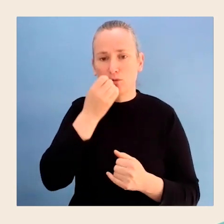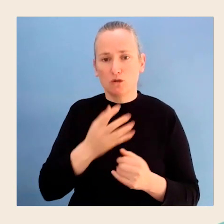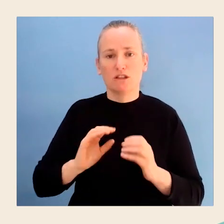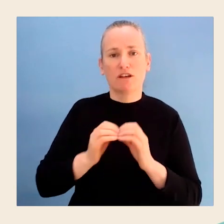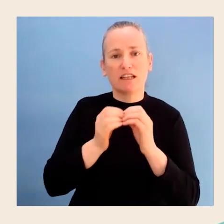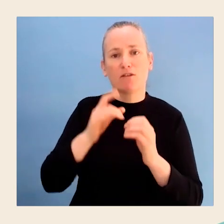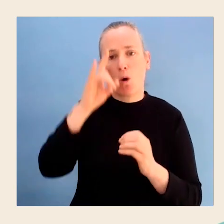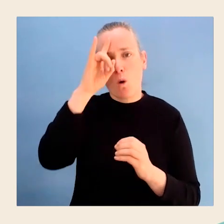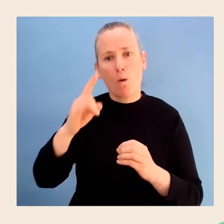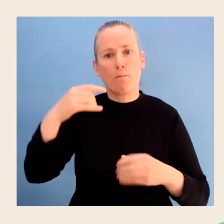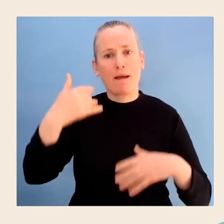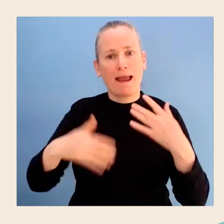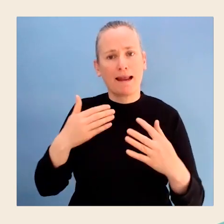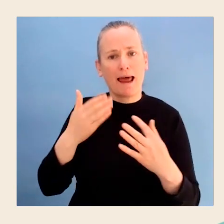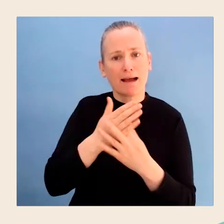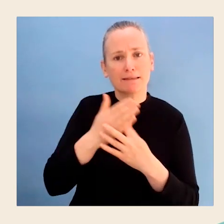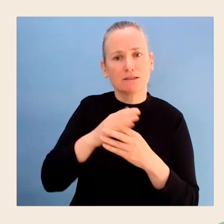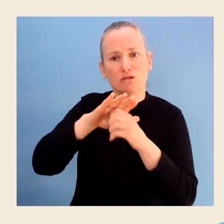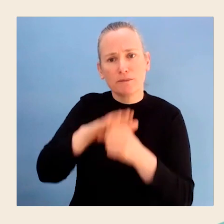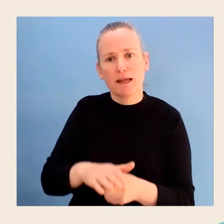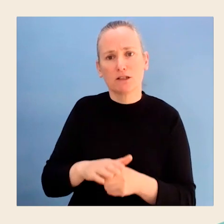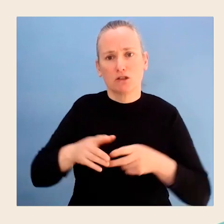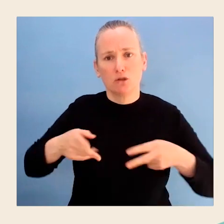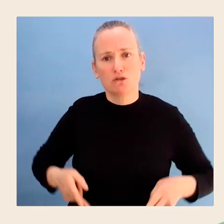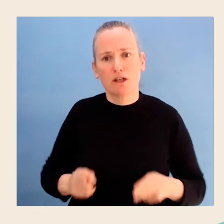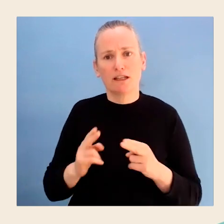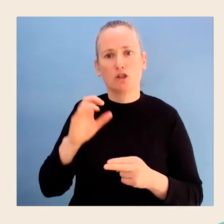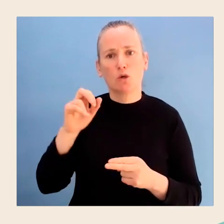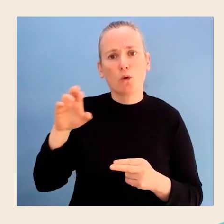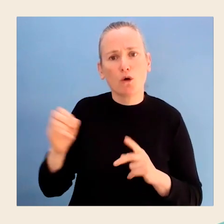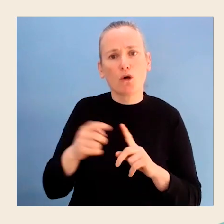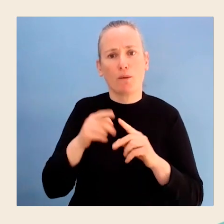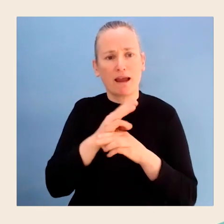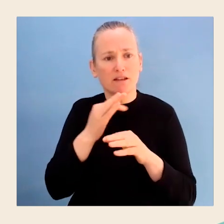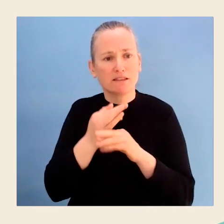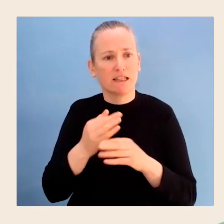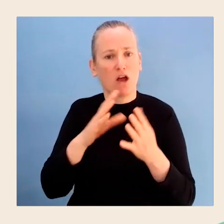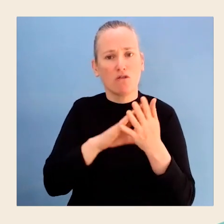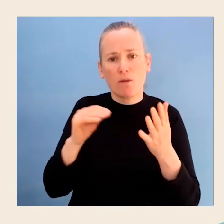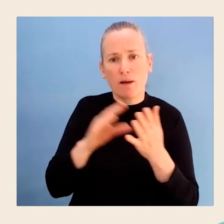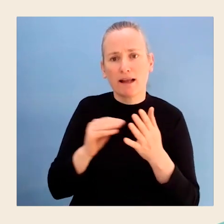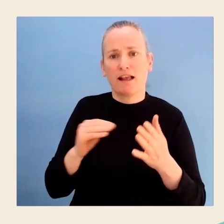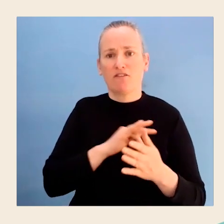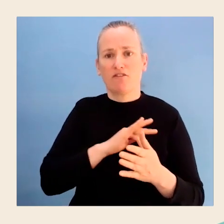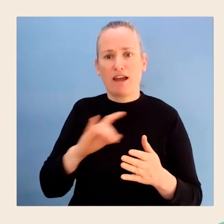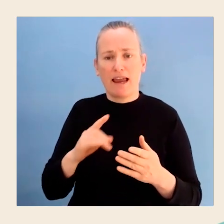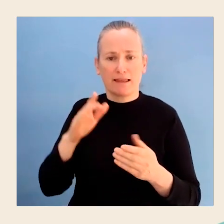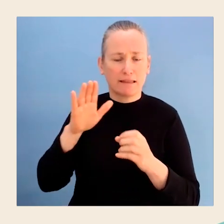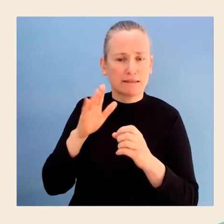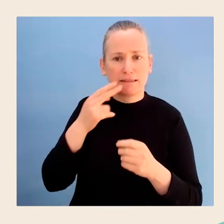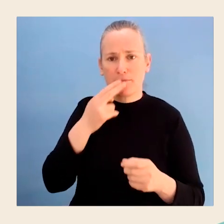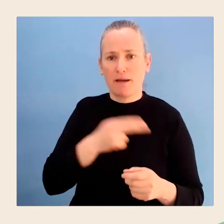hope, pain, access discrimination, eugenics, cures, parenting role models, faith, stigma, clothing,